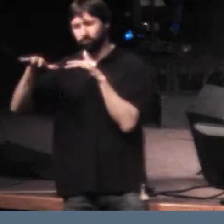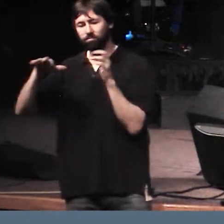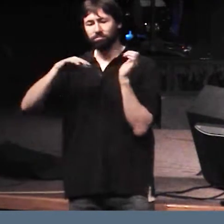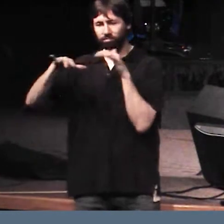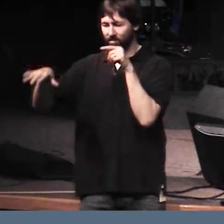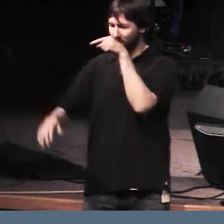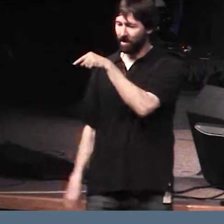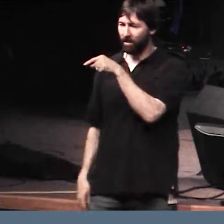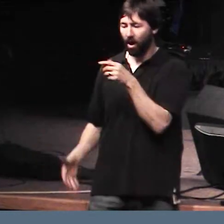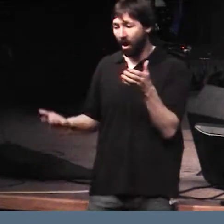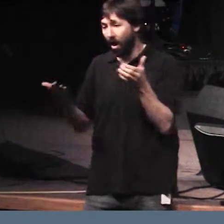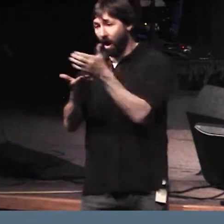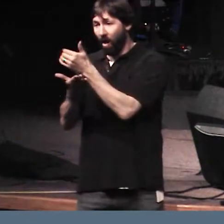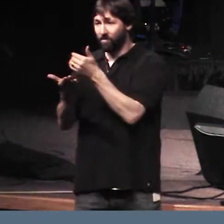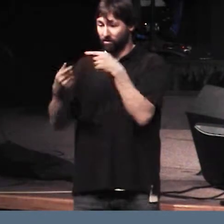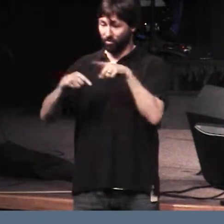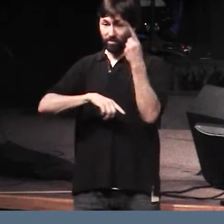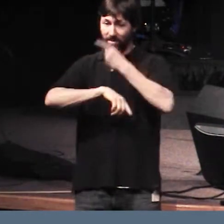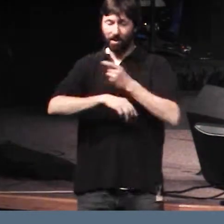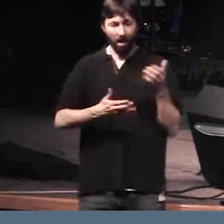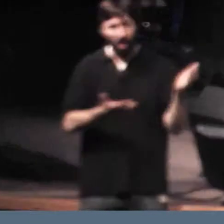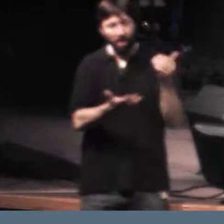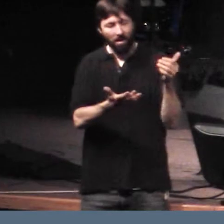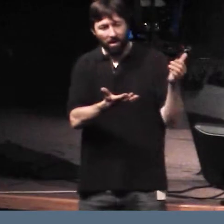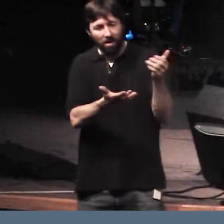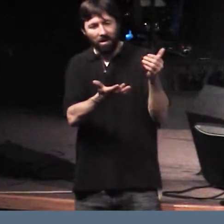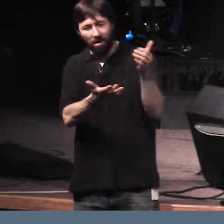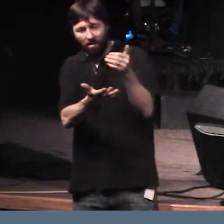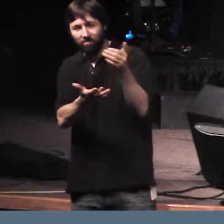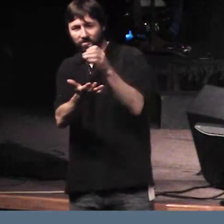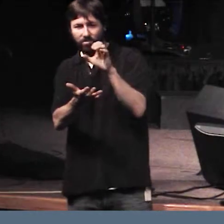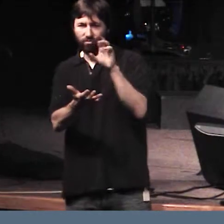the harvest fields during the day and so your harvesting your crops